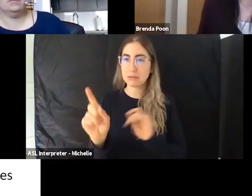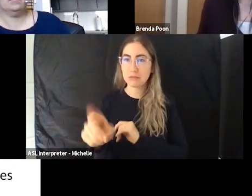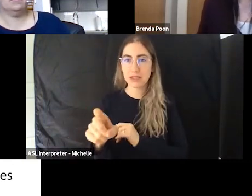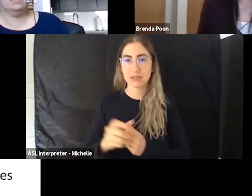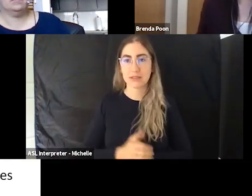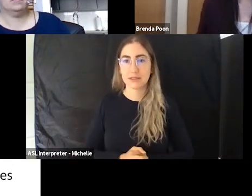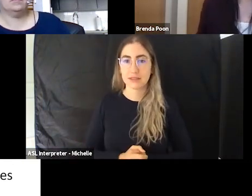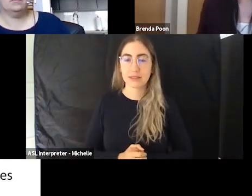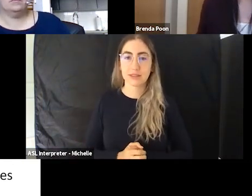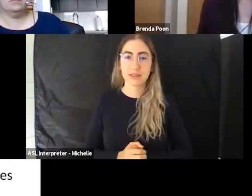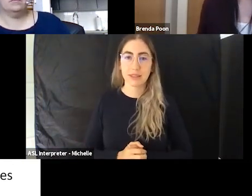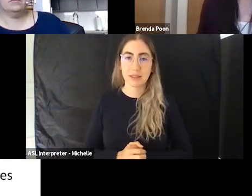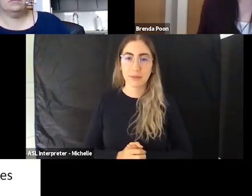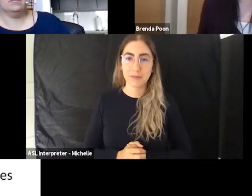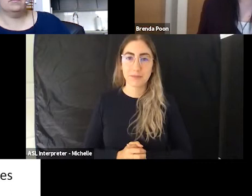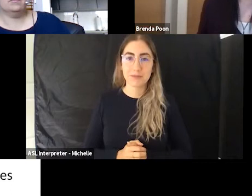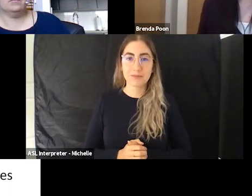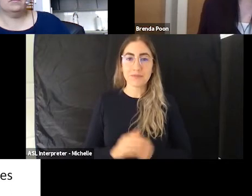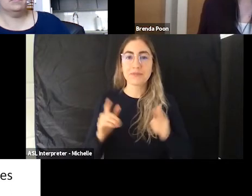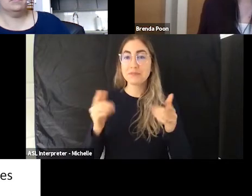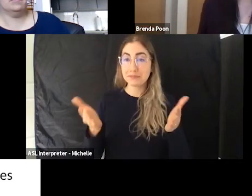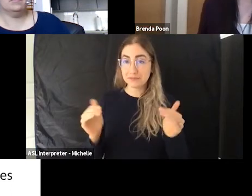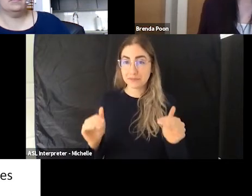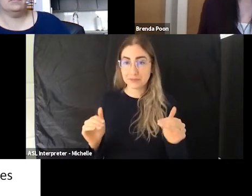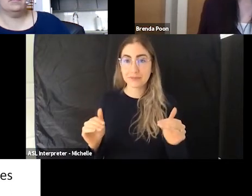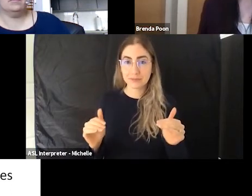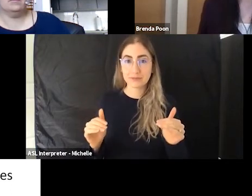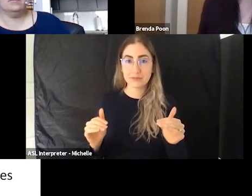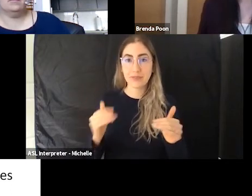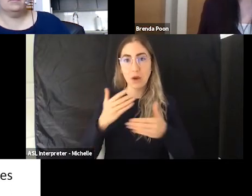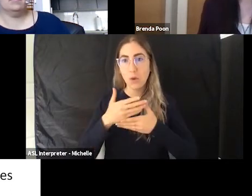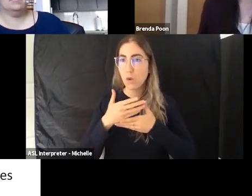ABOUT THAT OVERWHELMING NATURE OF MULTIPLE